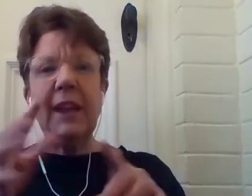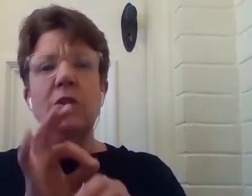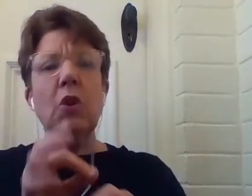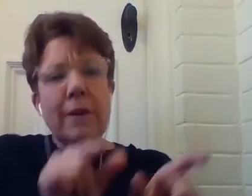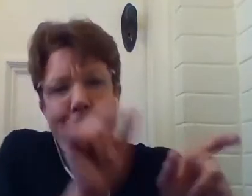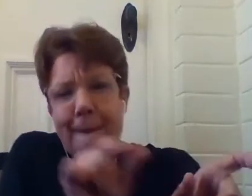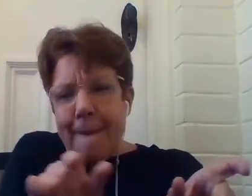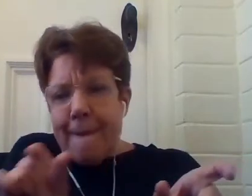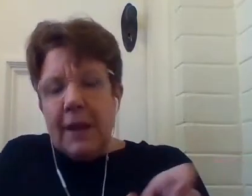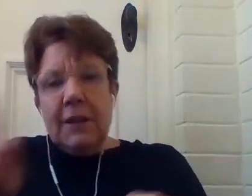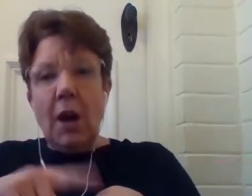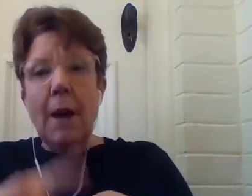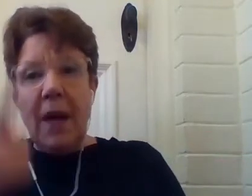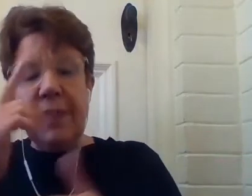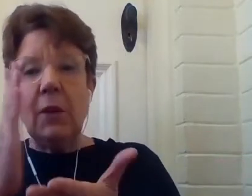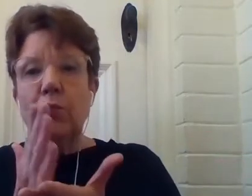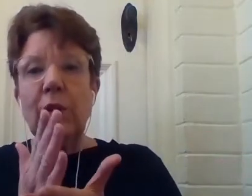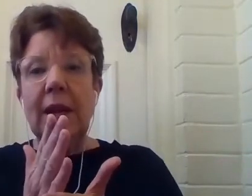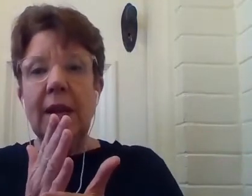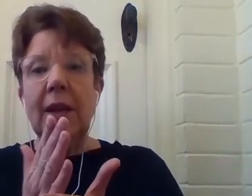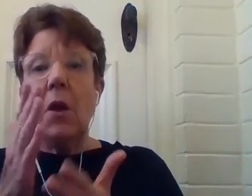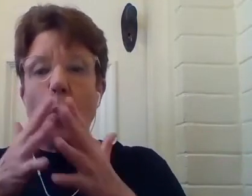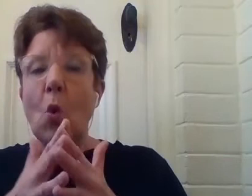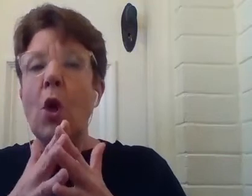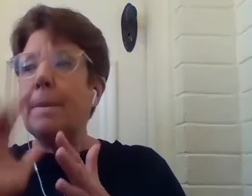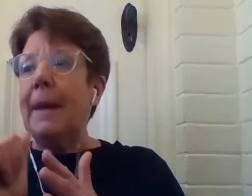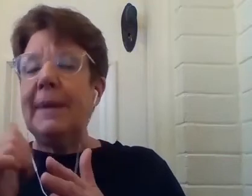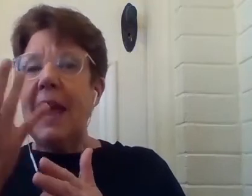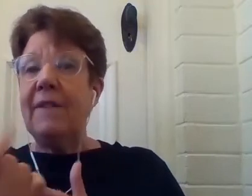would actually suggest setting aside a whole day maybe once a month. If